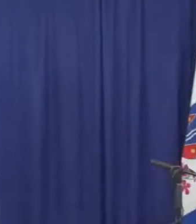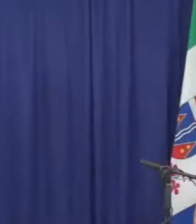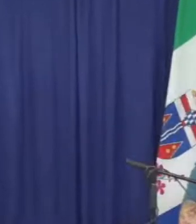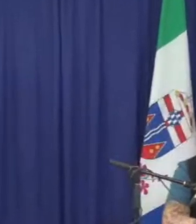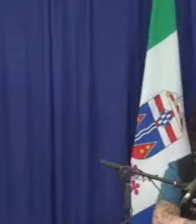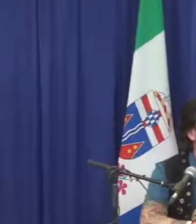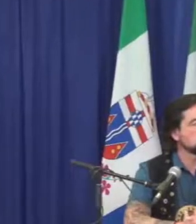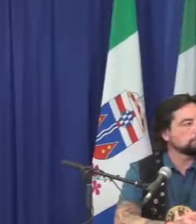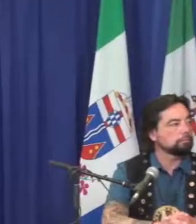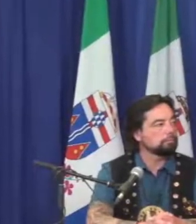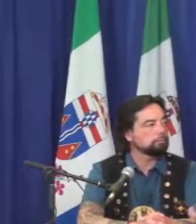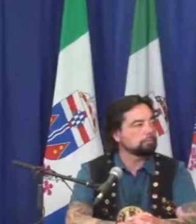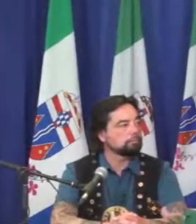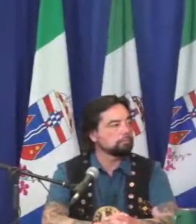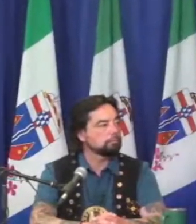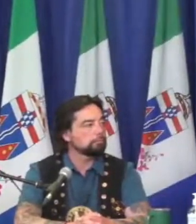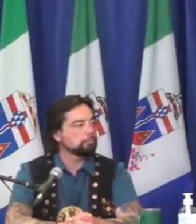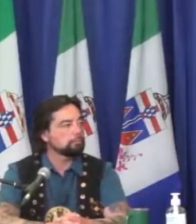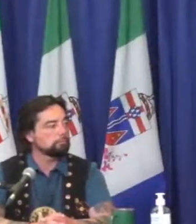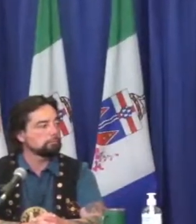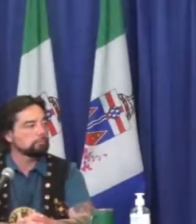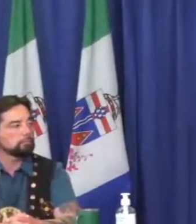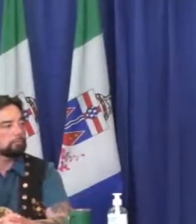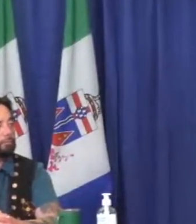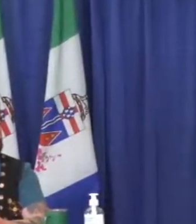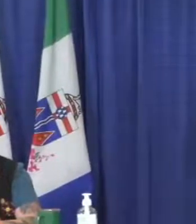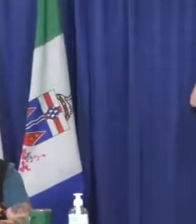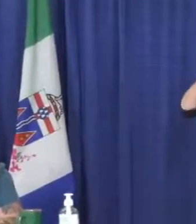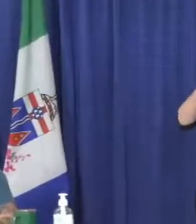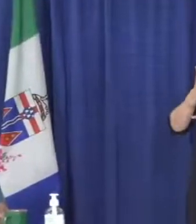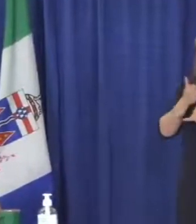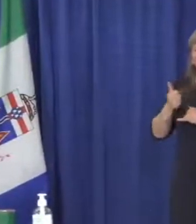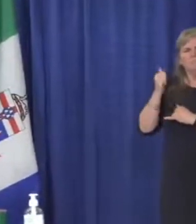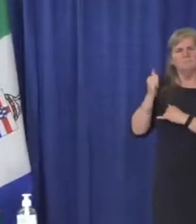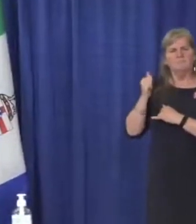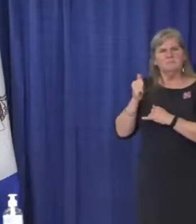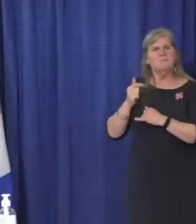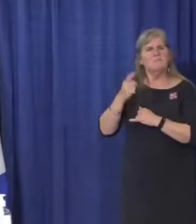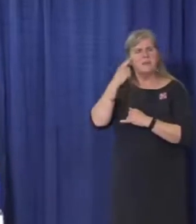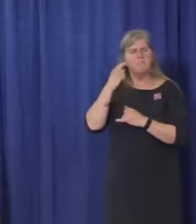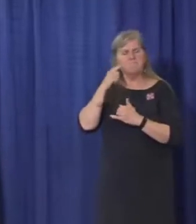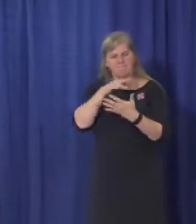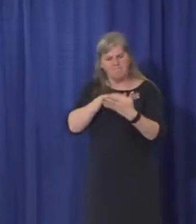Doctor Hanley? To echo what the premier sand, we did think about this a